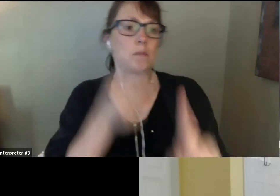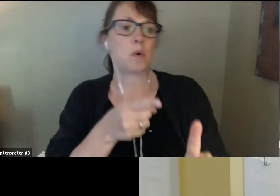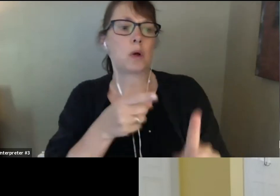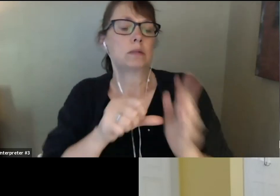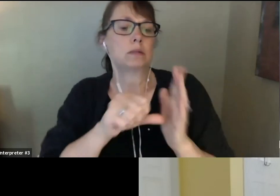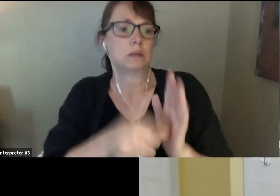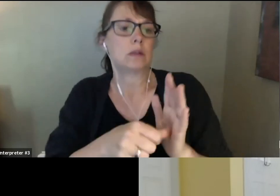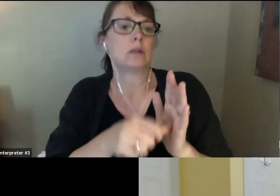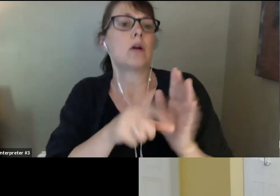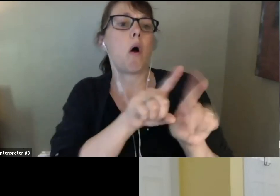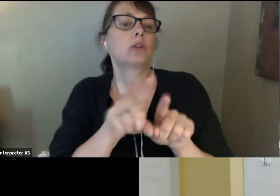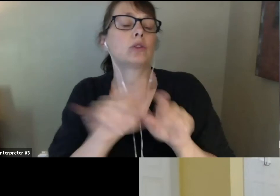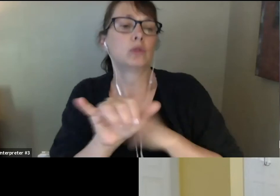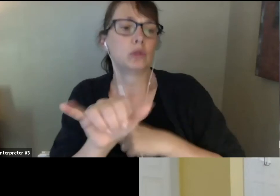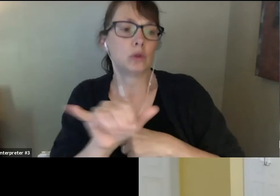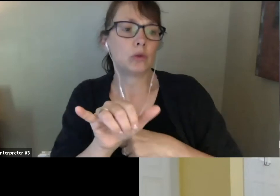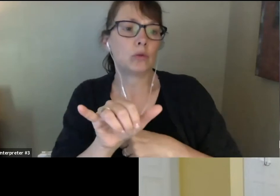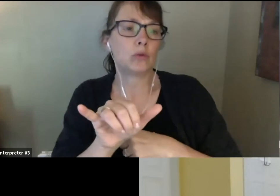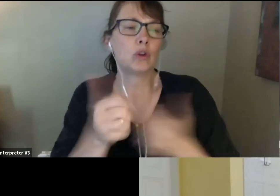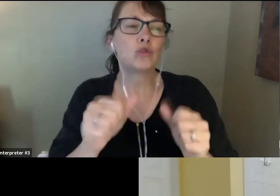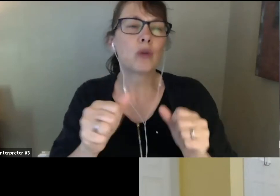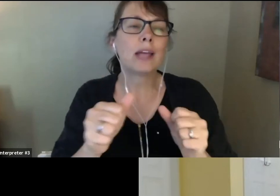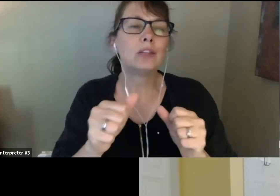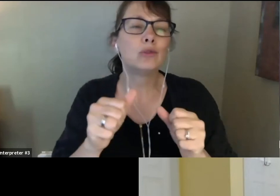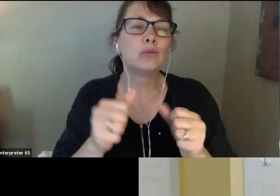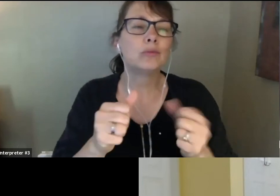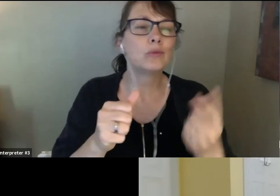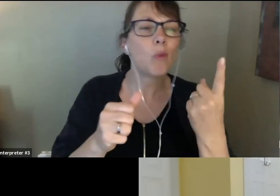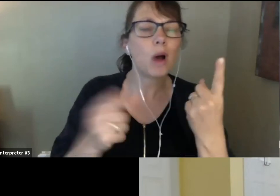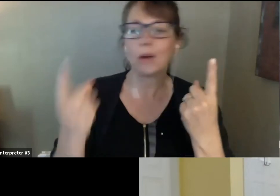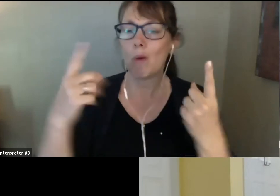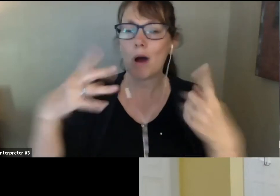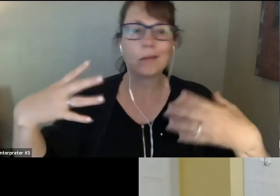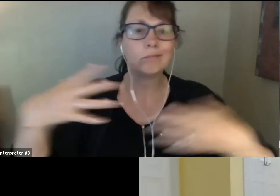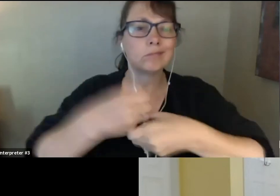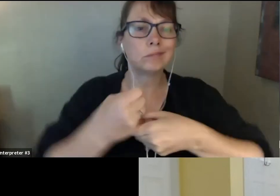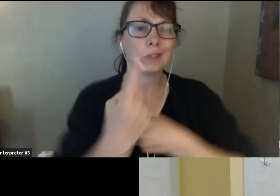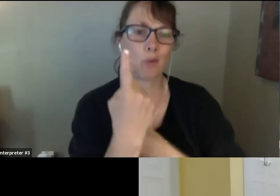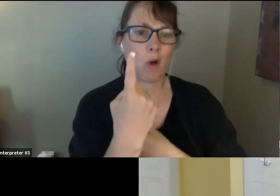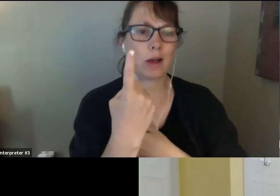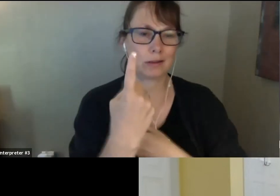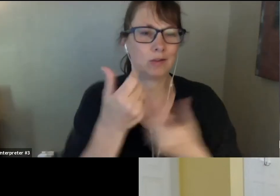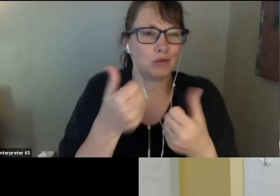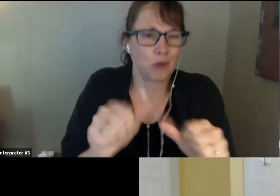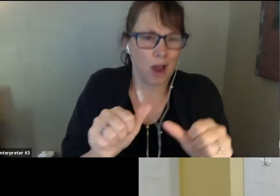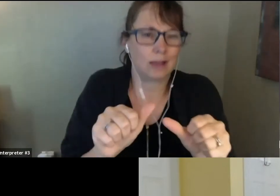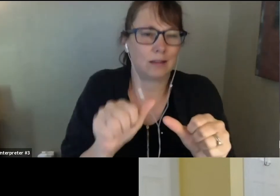to get 2 for the price of 1, in this whole process. So we have a public-facing—Russ,